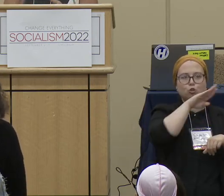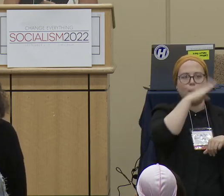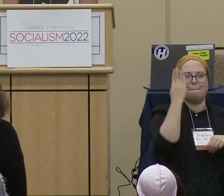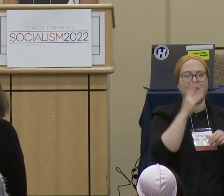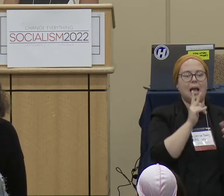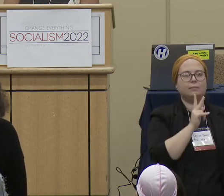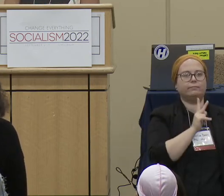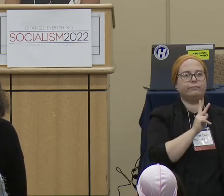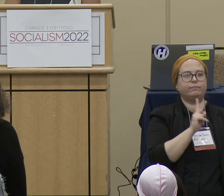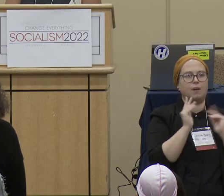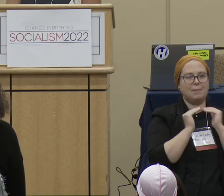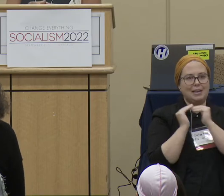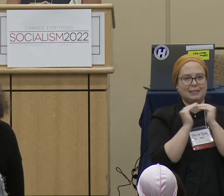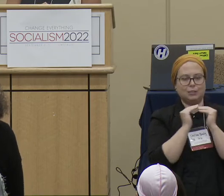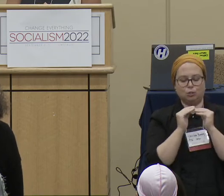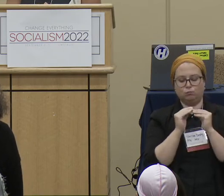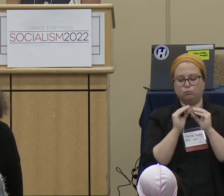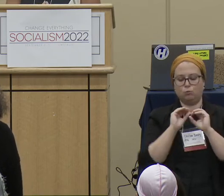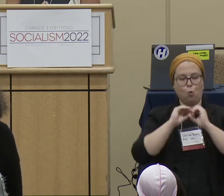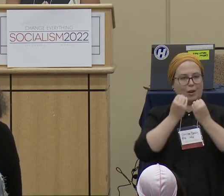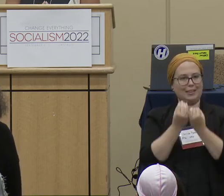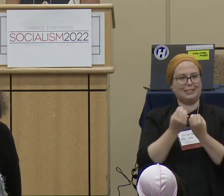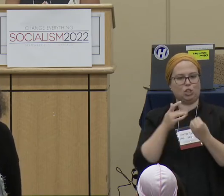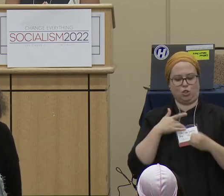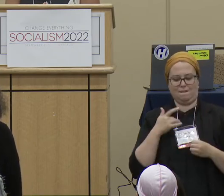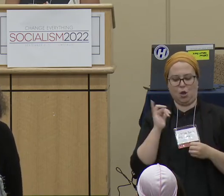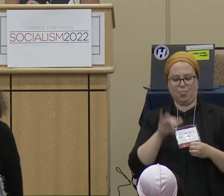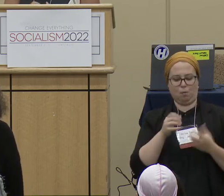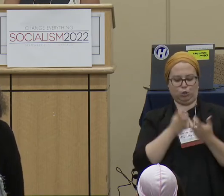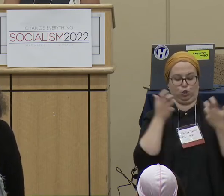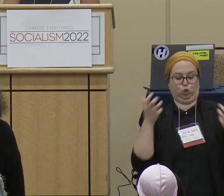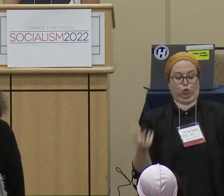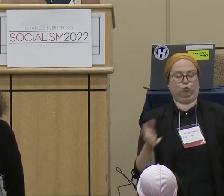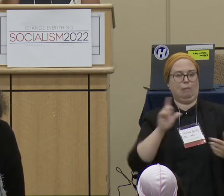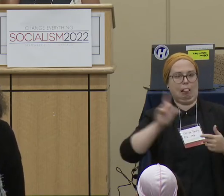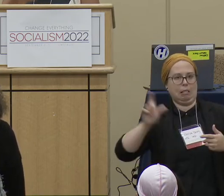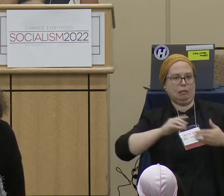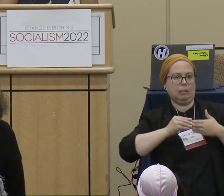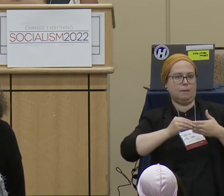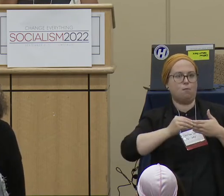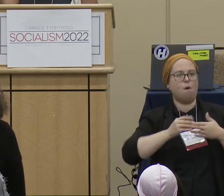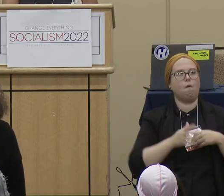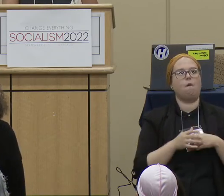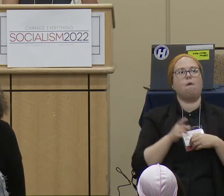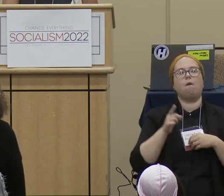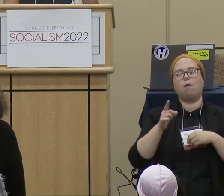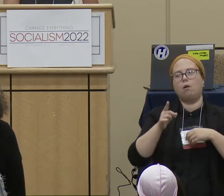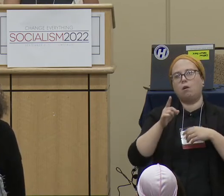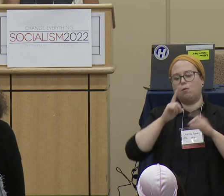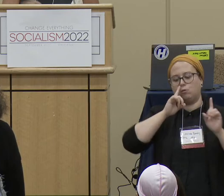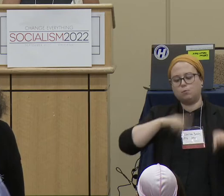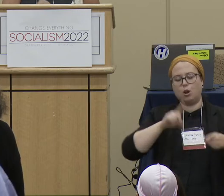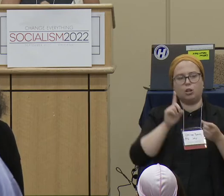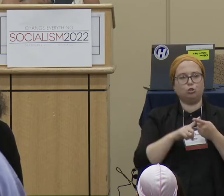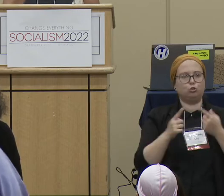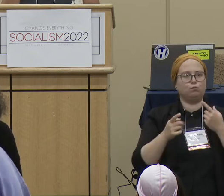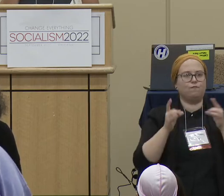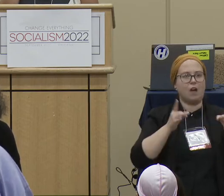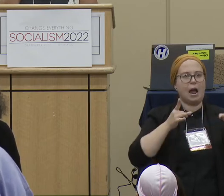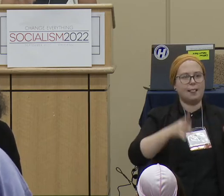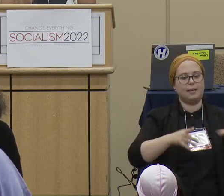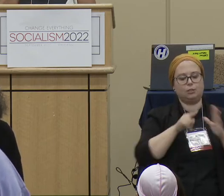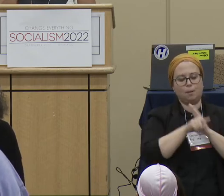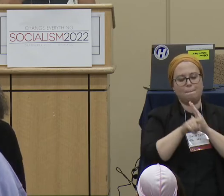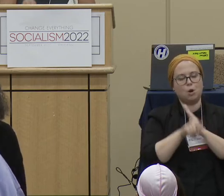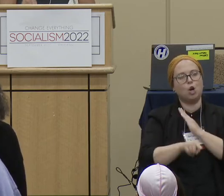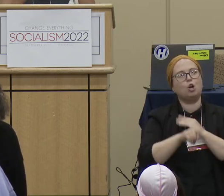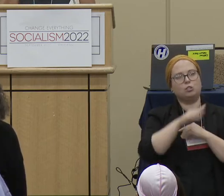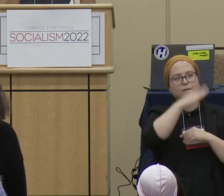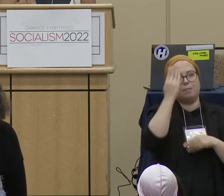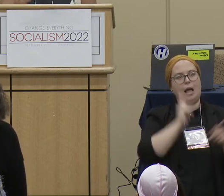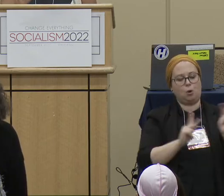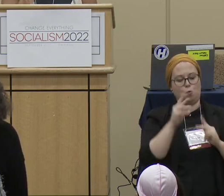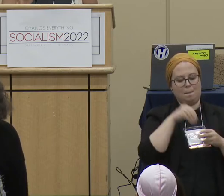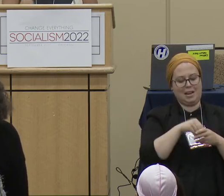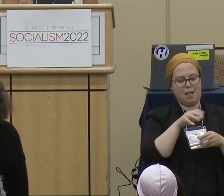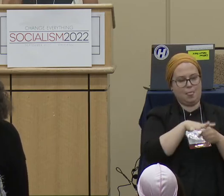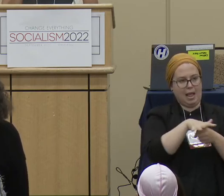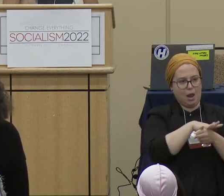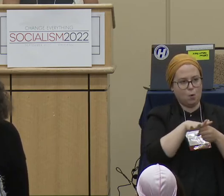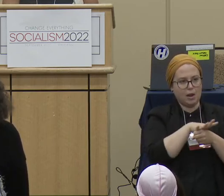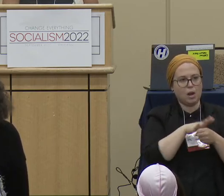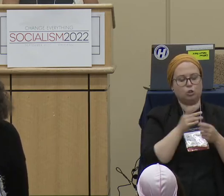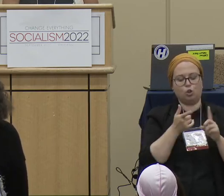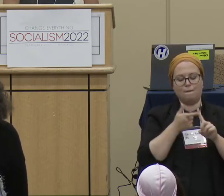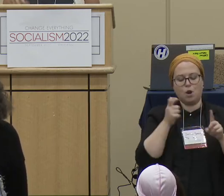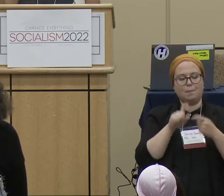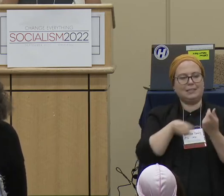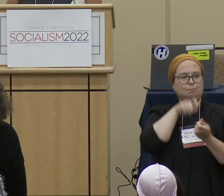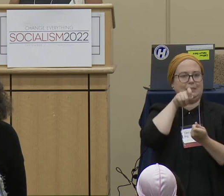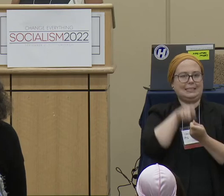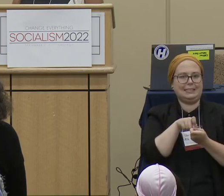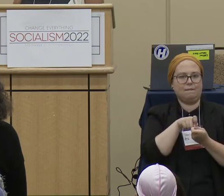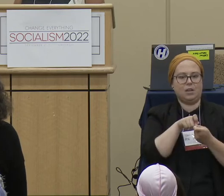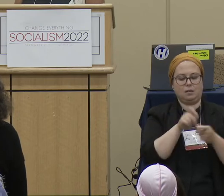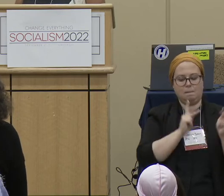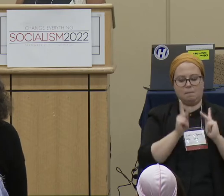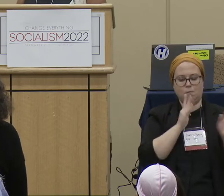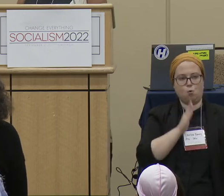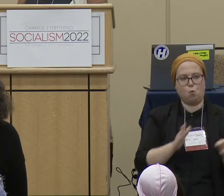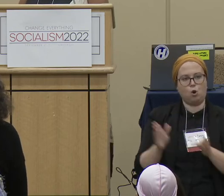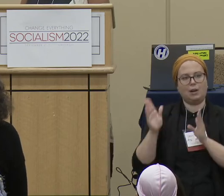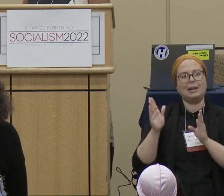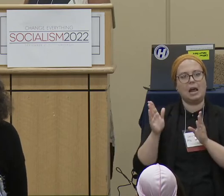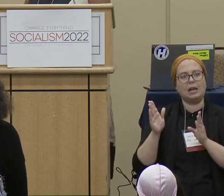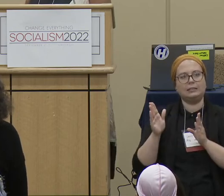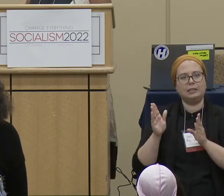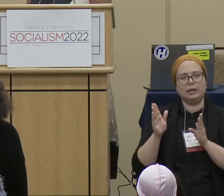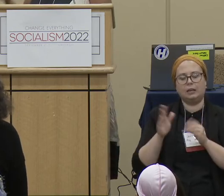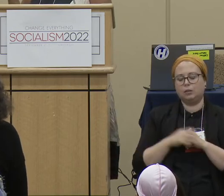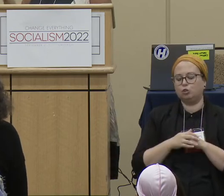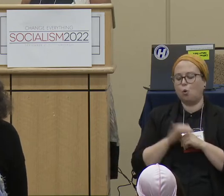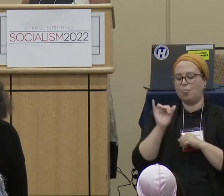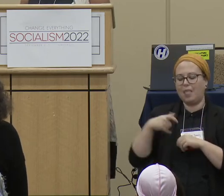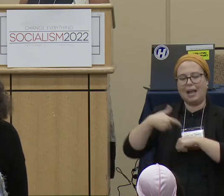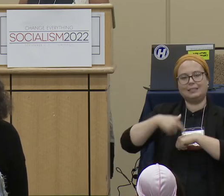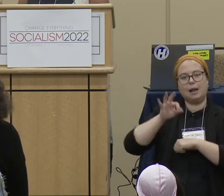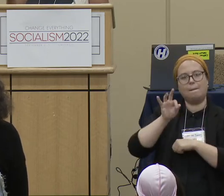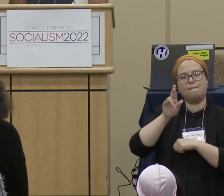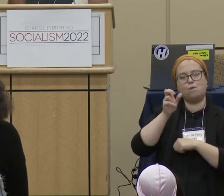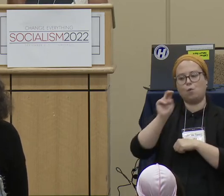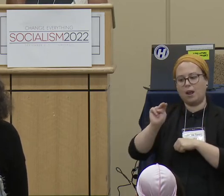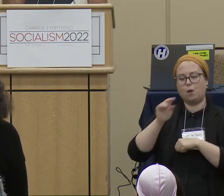Combahee statement . They were responding